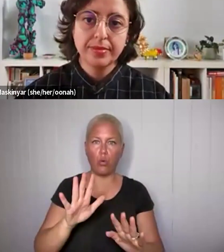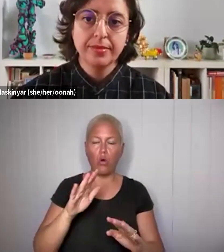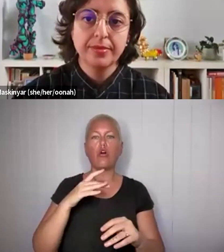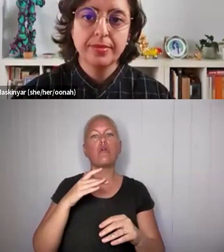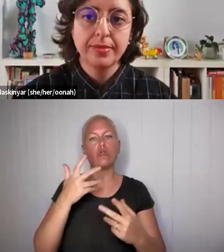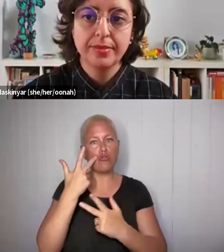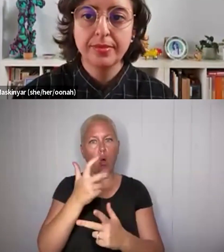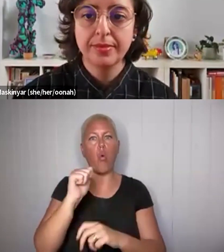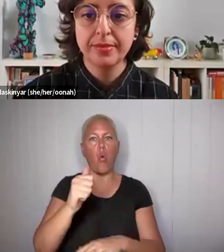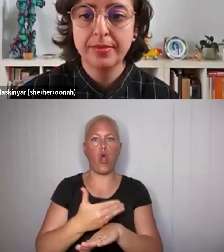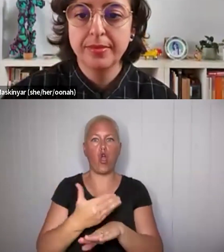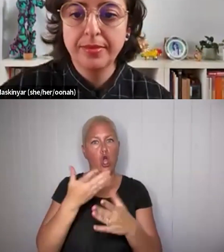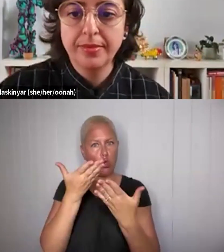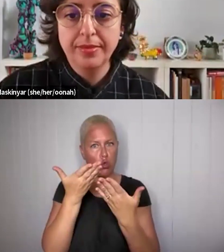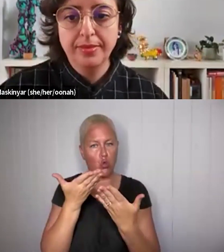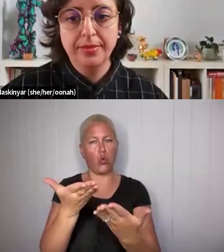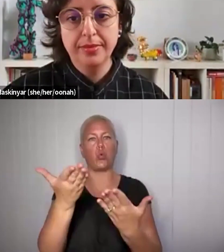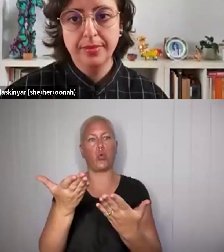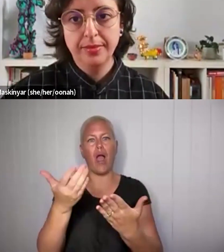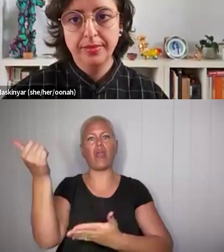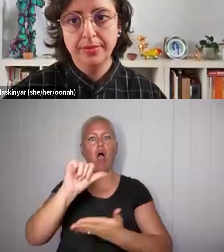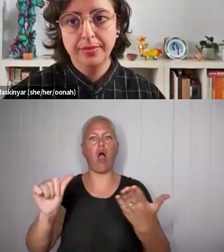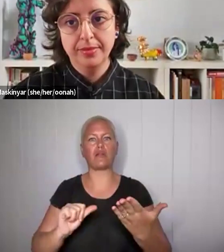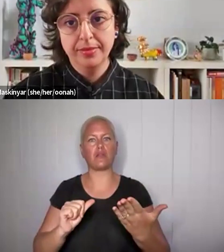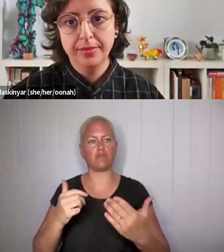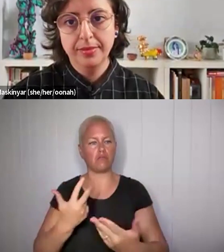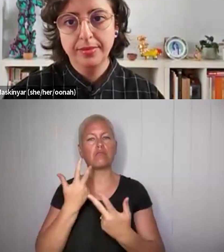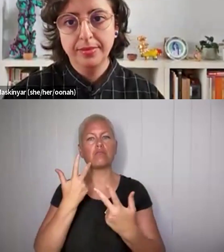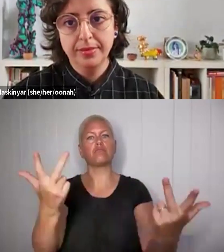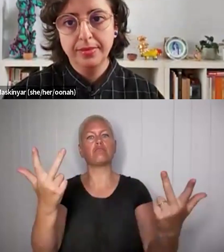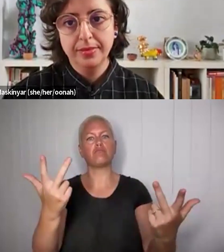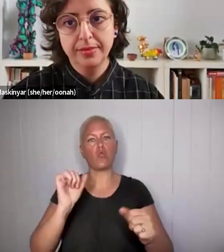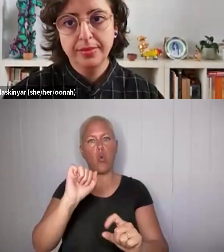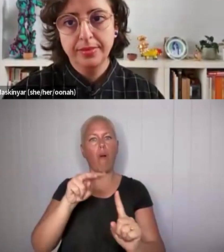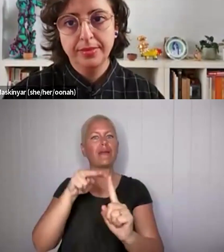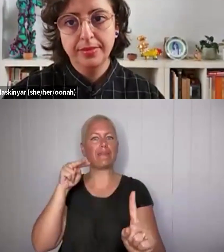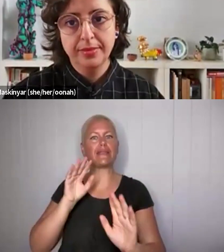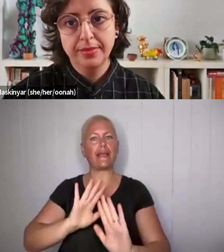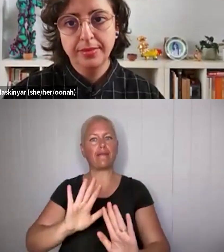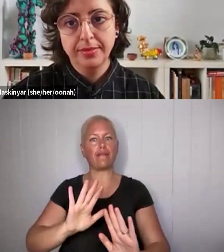the whole country. This is about the artist's perspective. The timeliness comes in around what